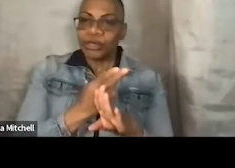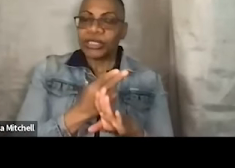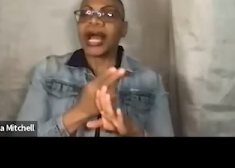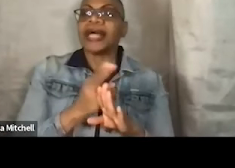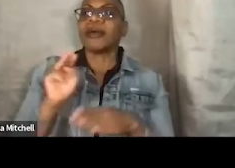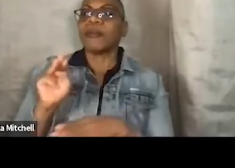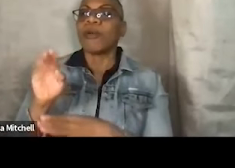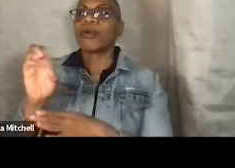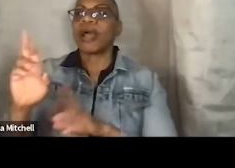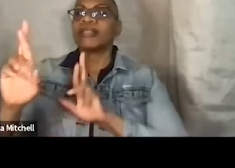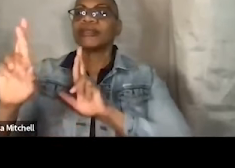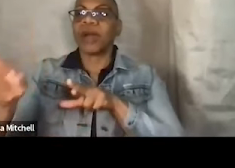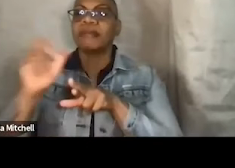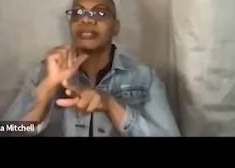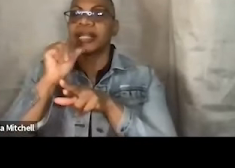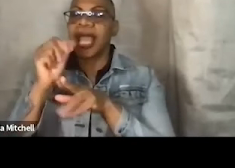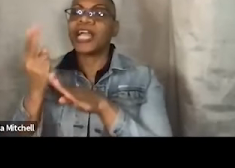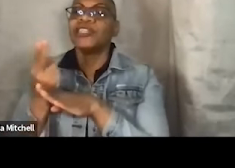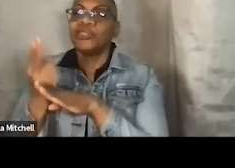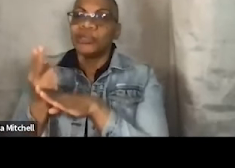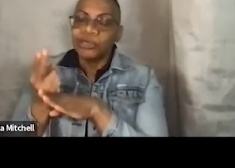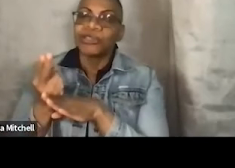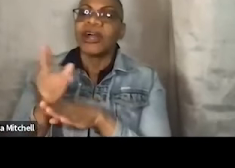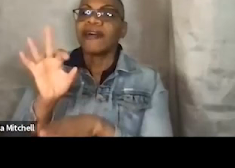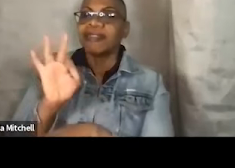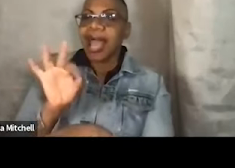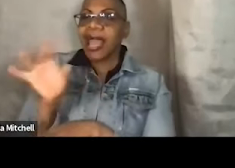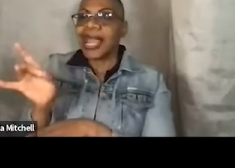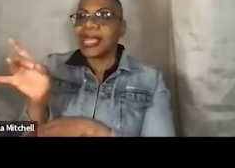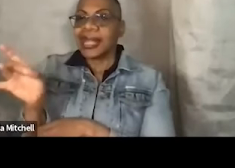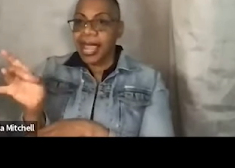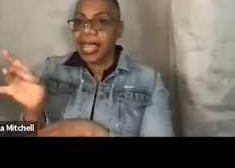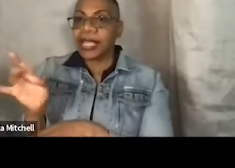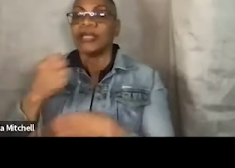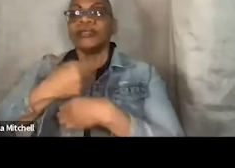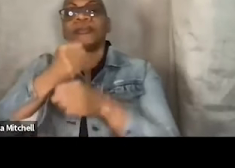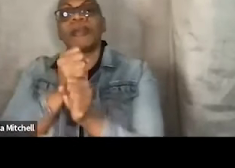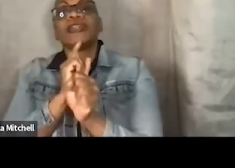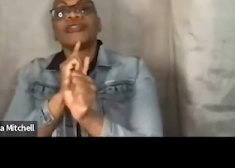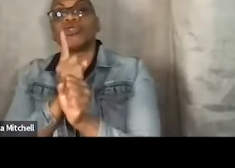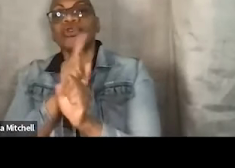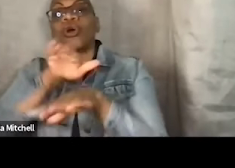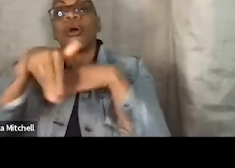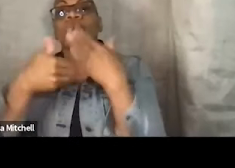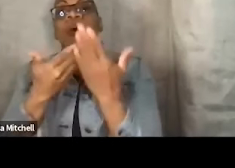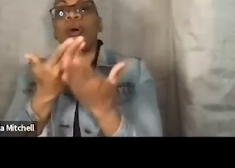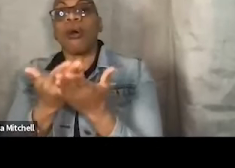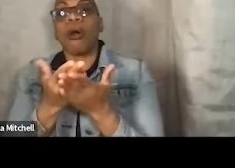that are not high utilizers of 988 and making sure that all individuals in our community